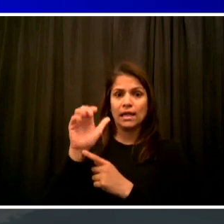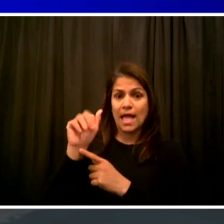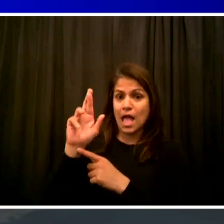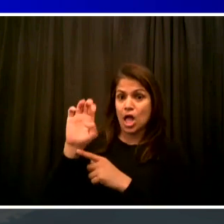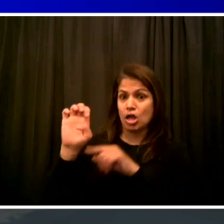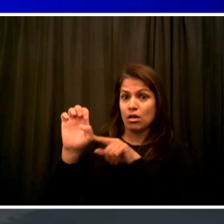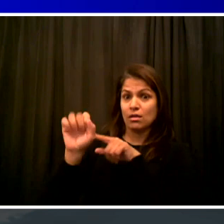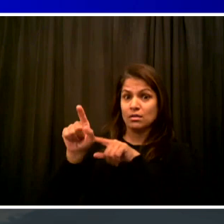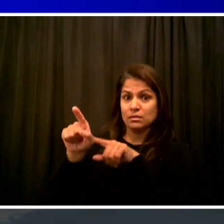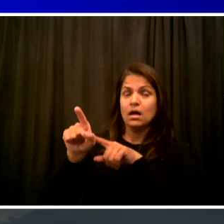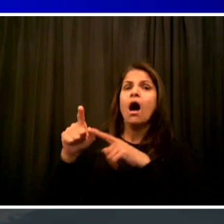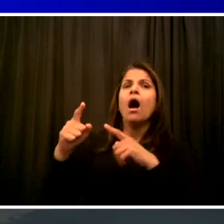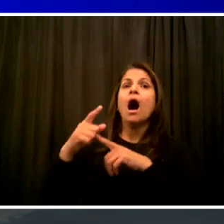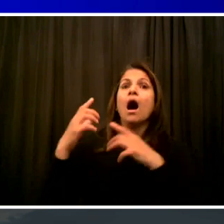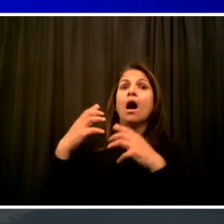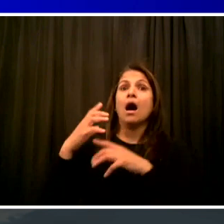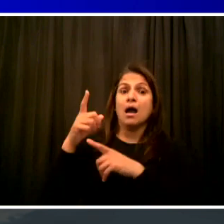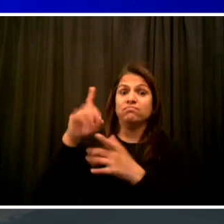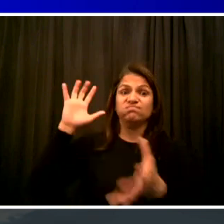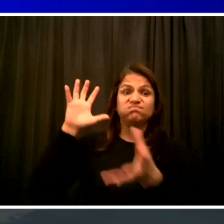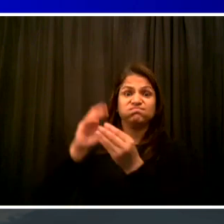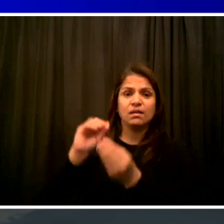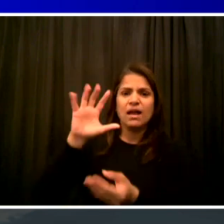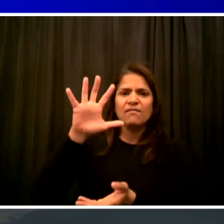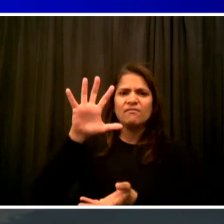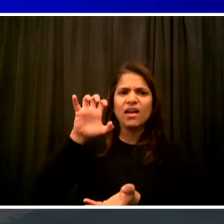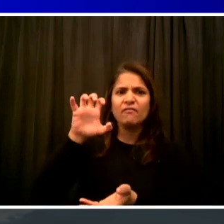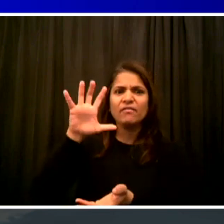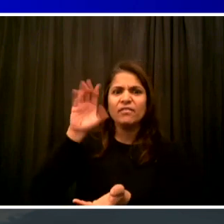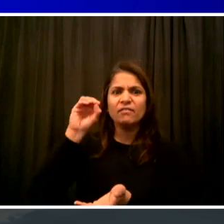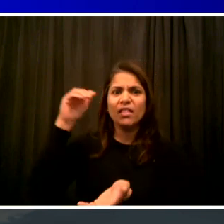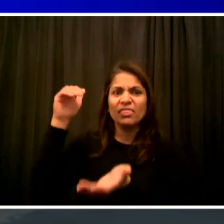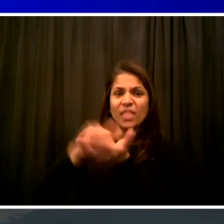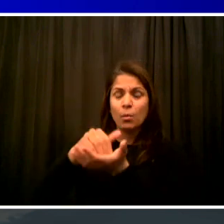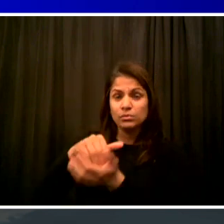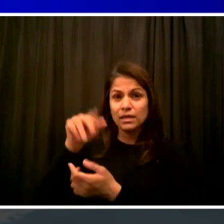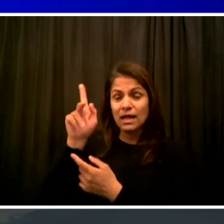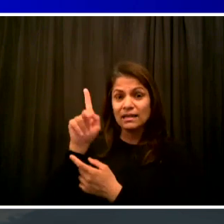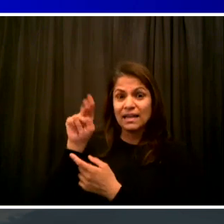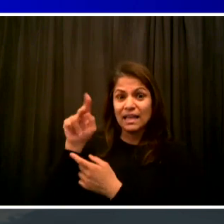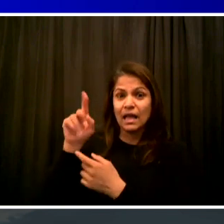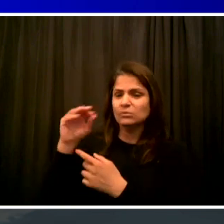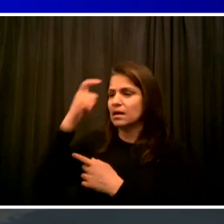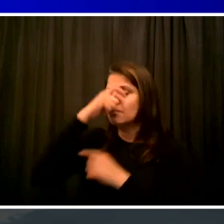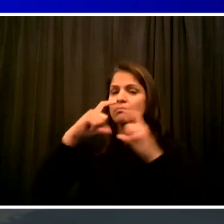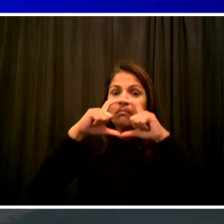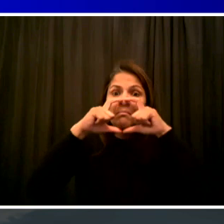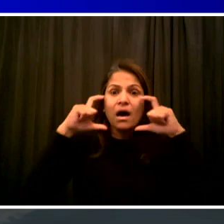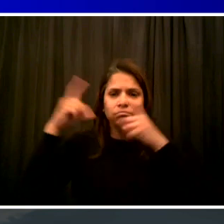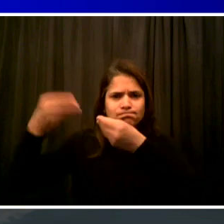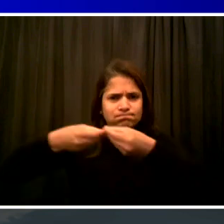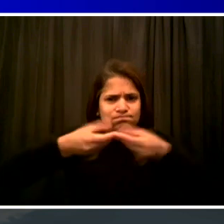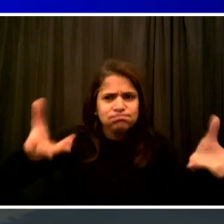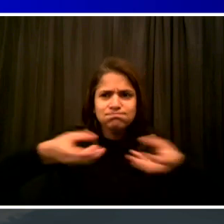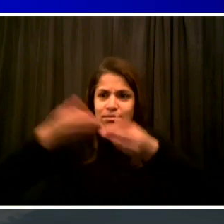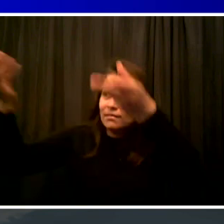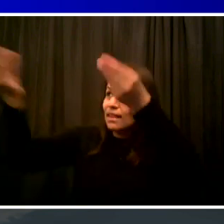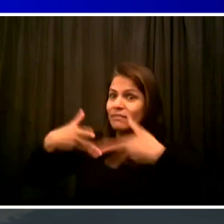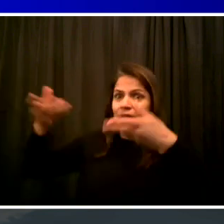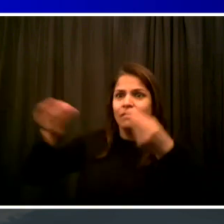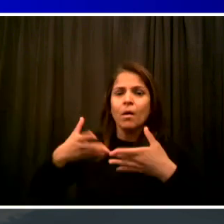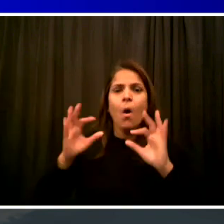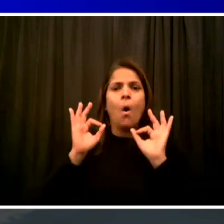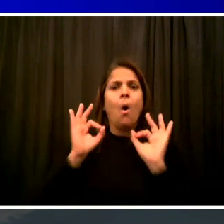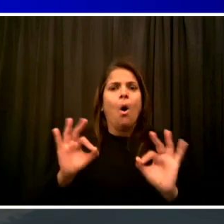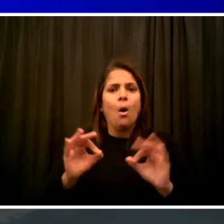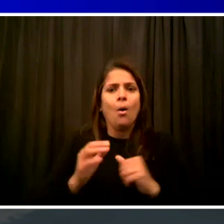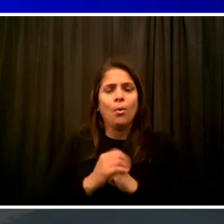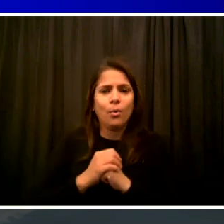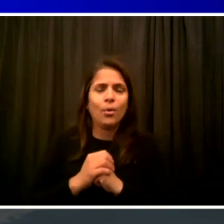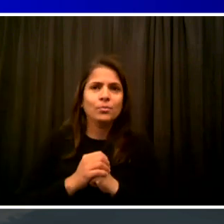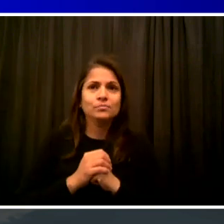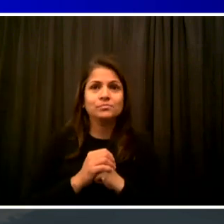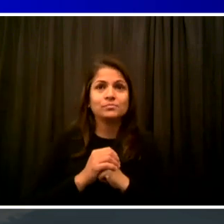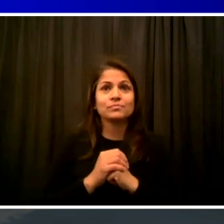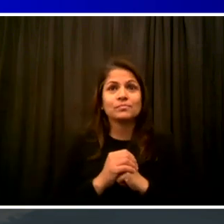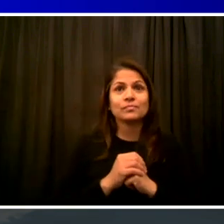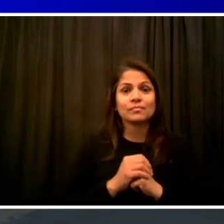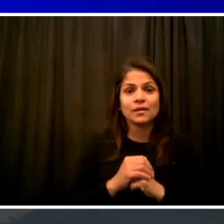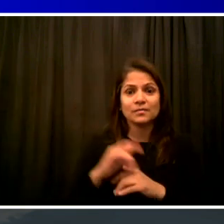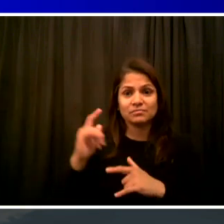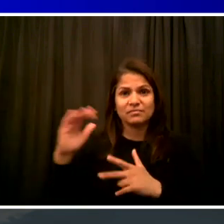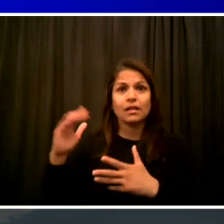TO PROVIDE PPEs.